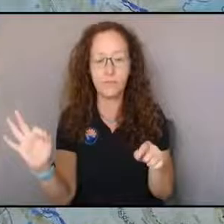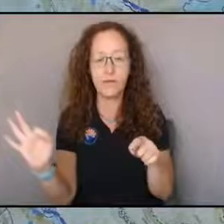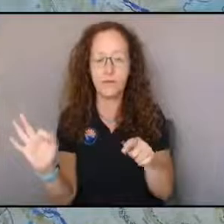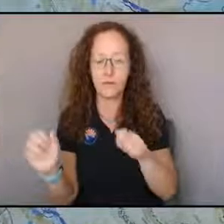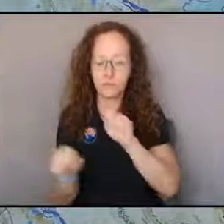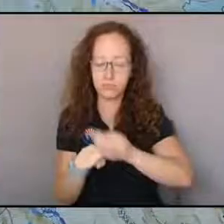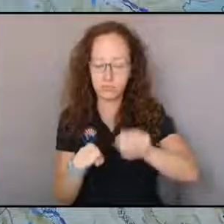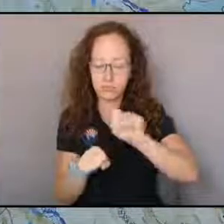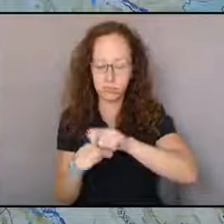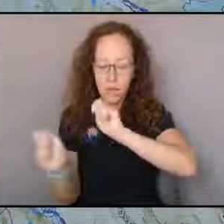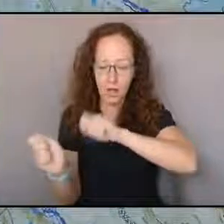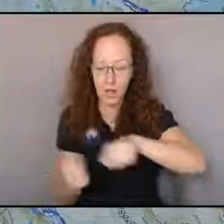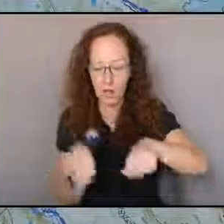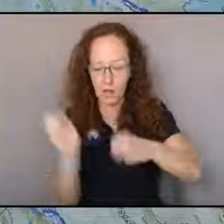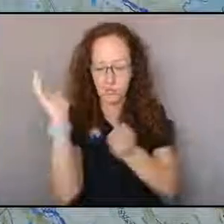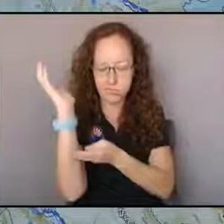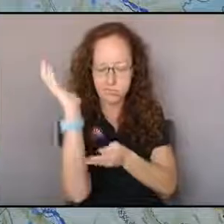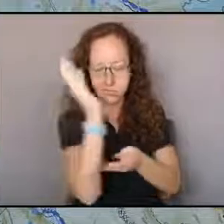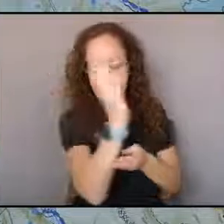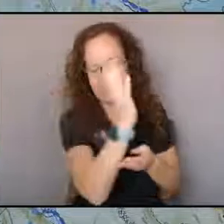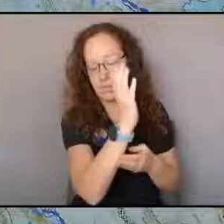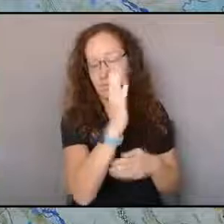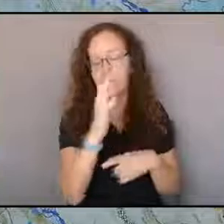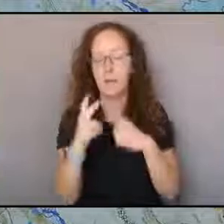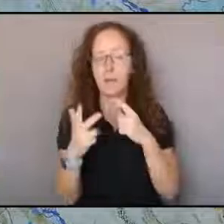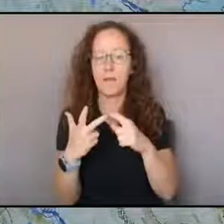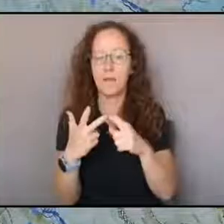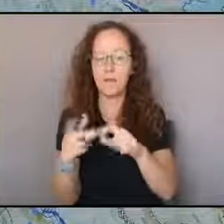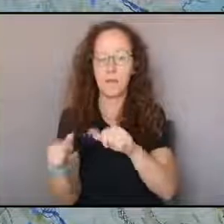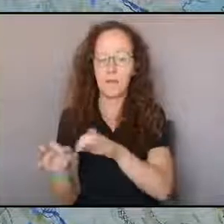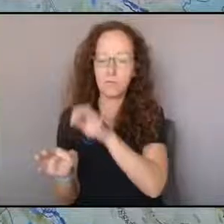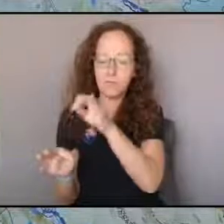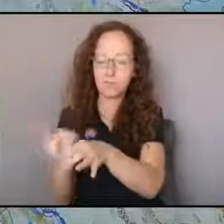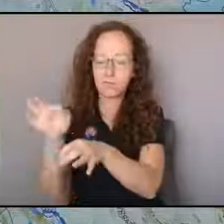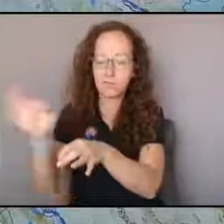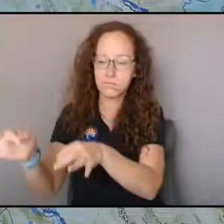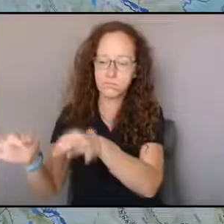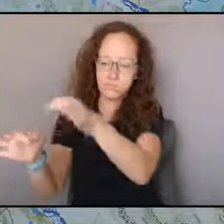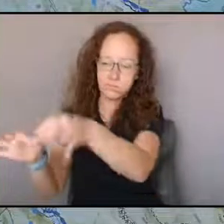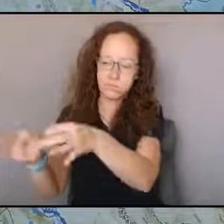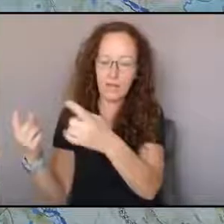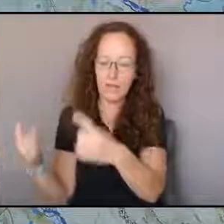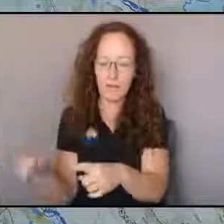THEY WERE WORKED, ALONG WITH ADDITIONAL GRIDDING FOR ANY SPOTS OFF TO THE NORTH ON THESE STEEP SLOPES THAT